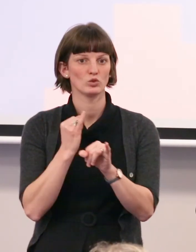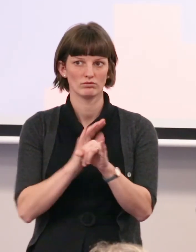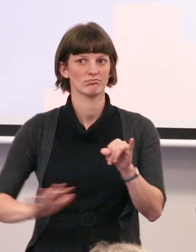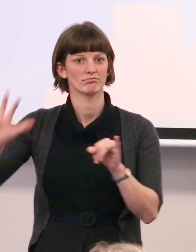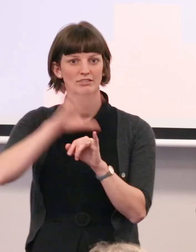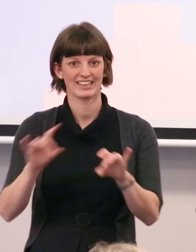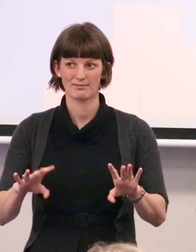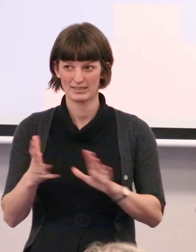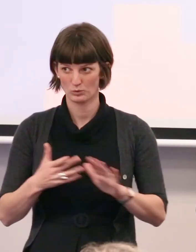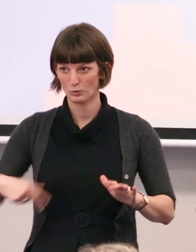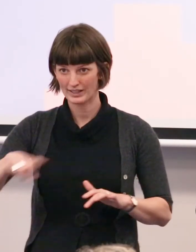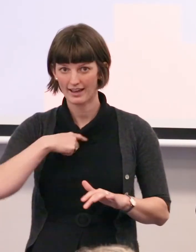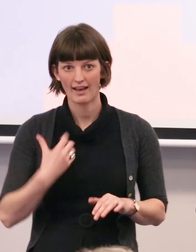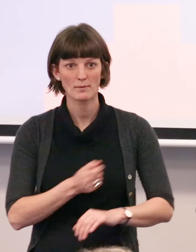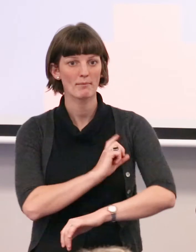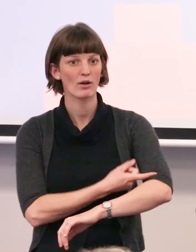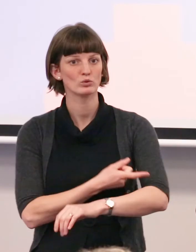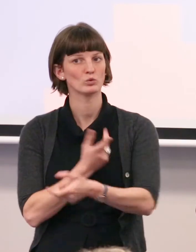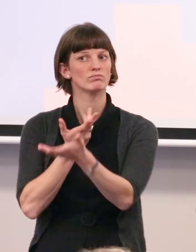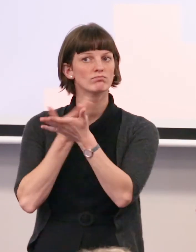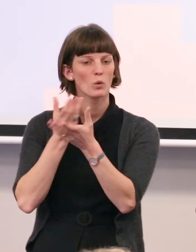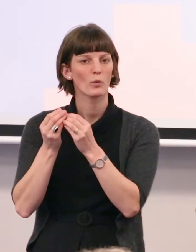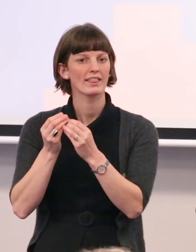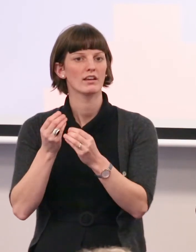power here to talk to registration bodies and to influence registration